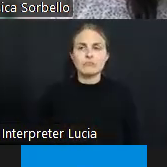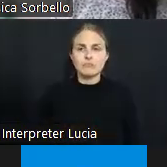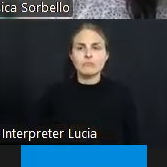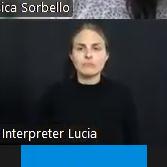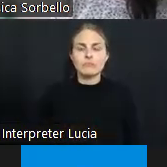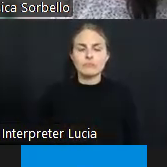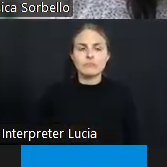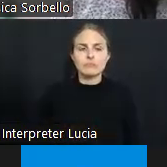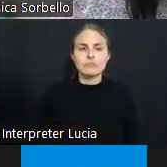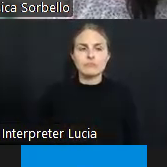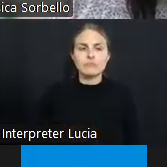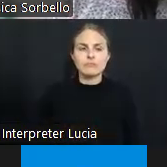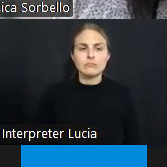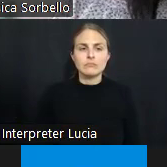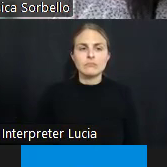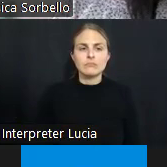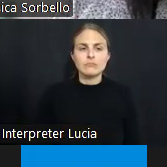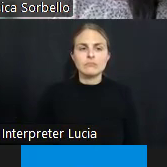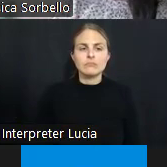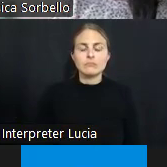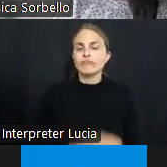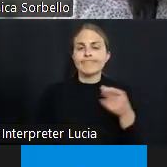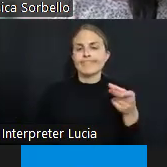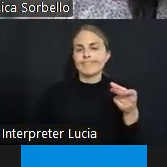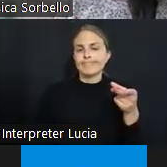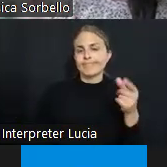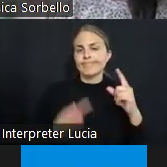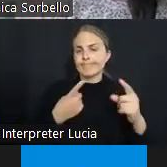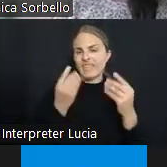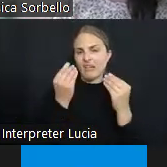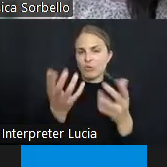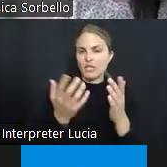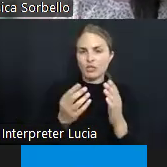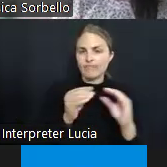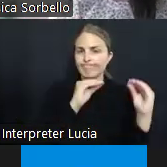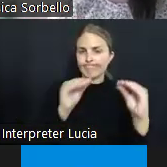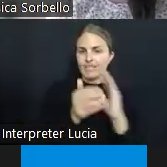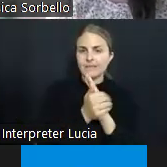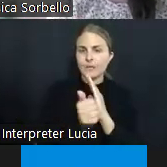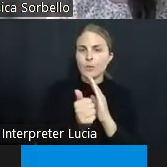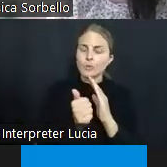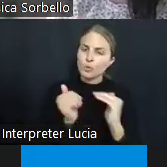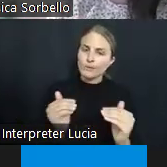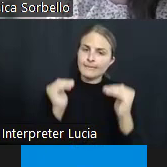the work you are all doing.